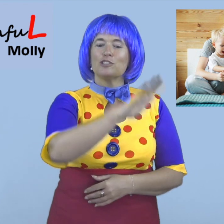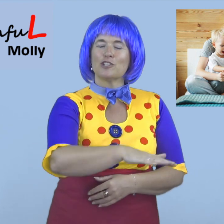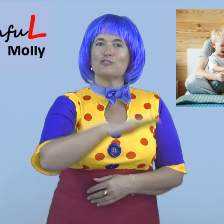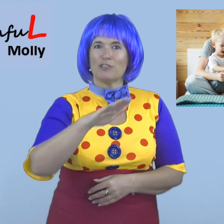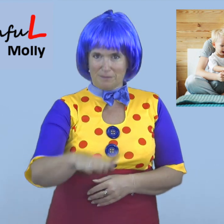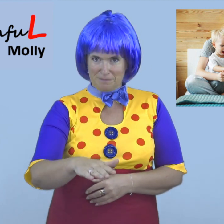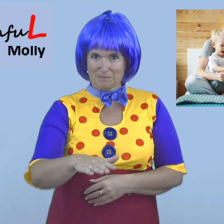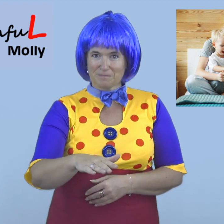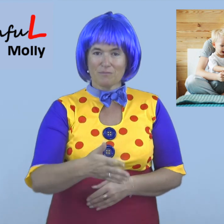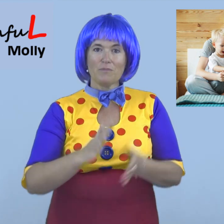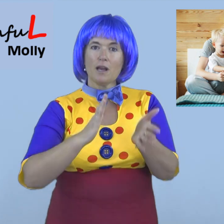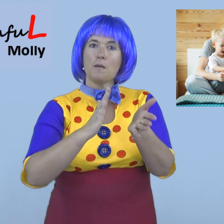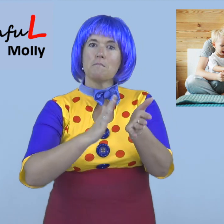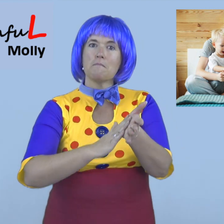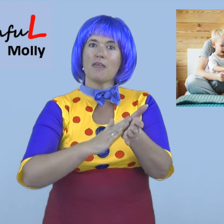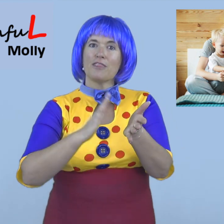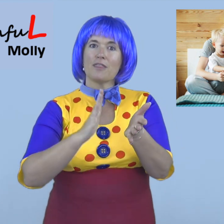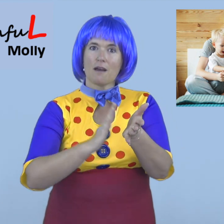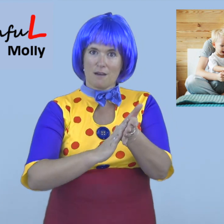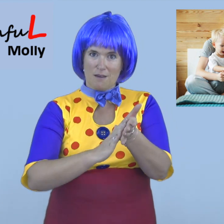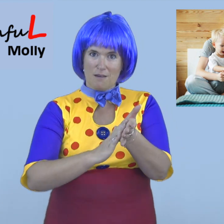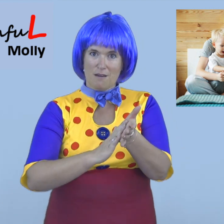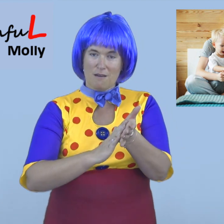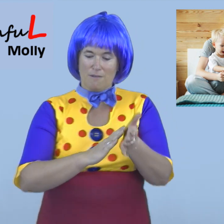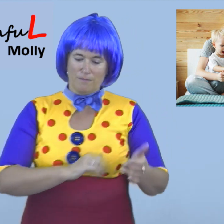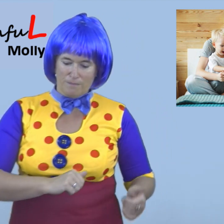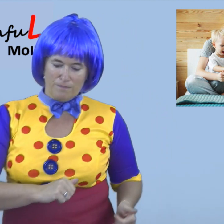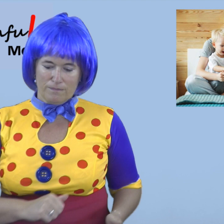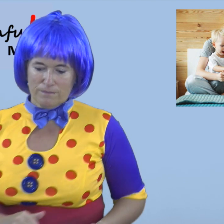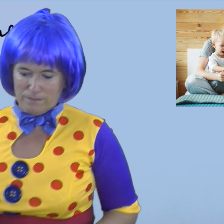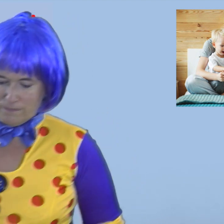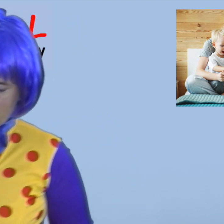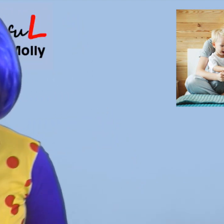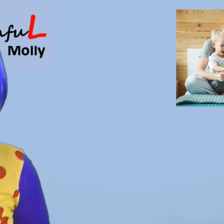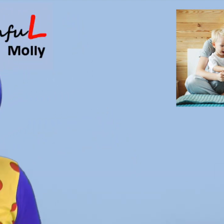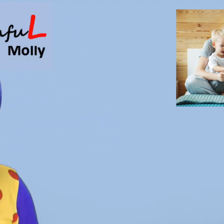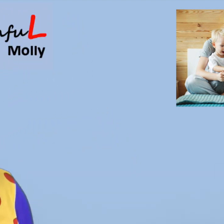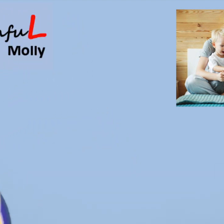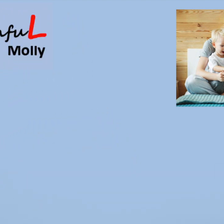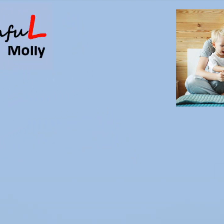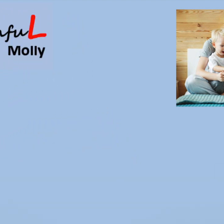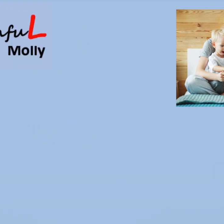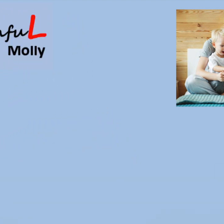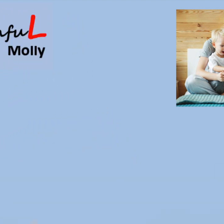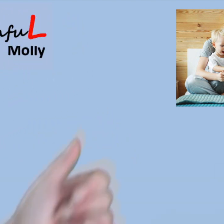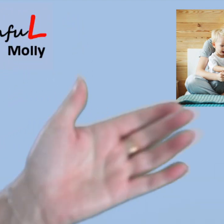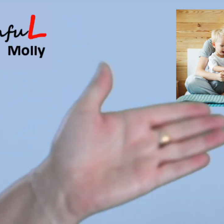Children Mother (single-letter sign using Mx2)